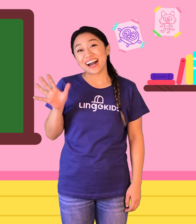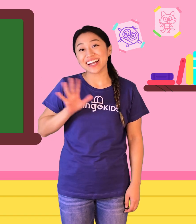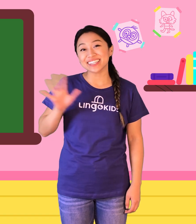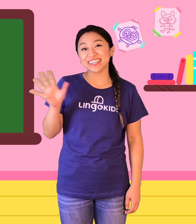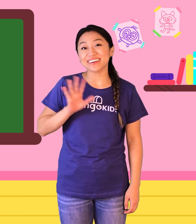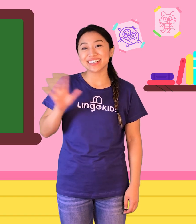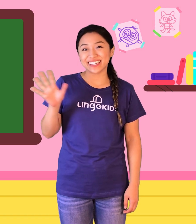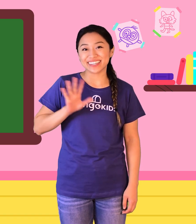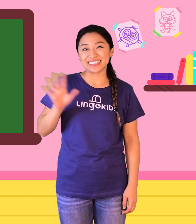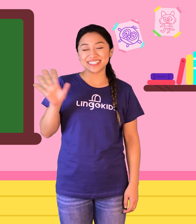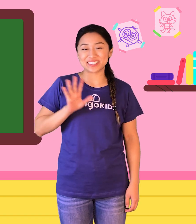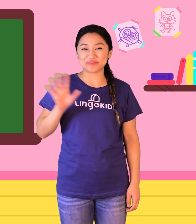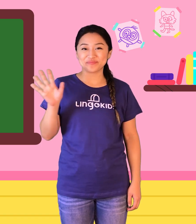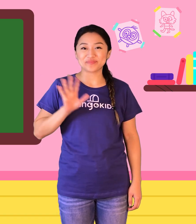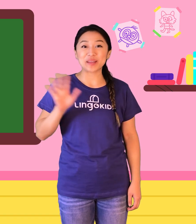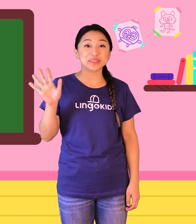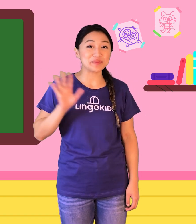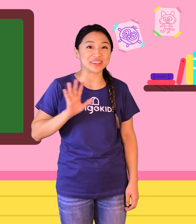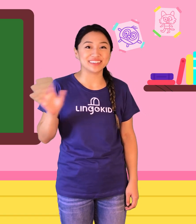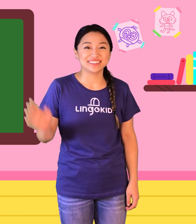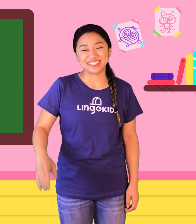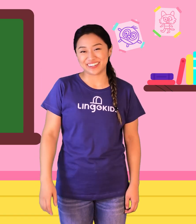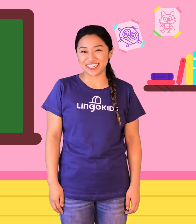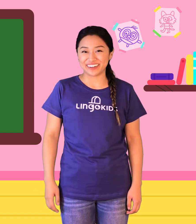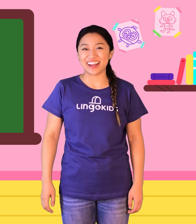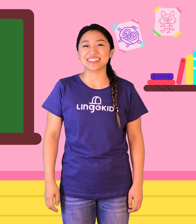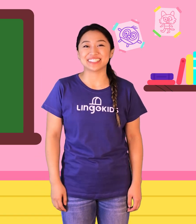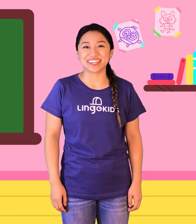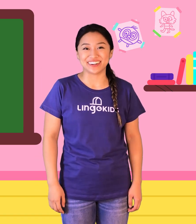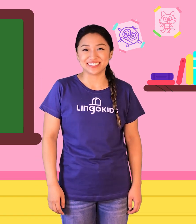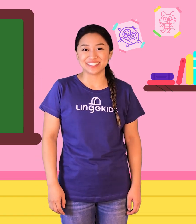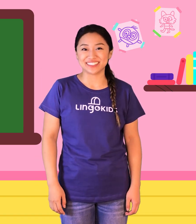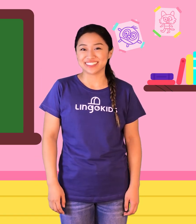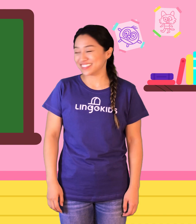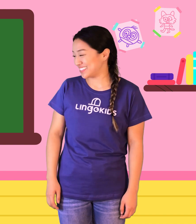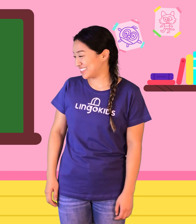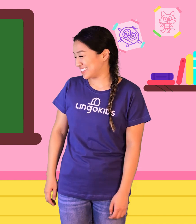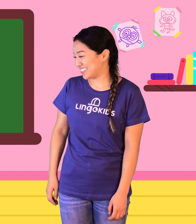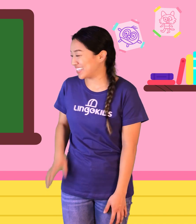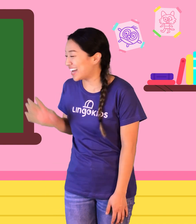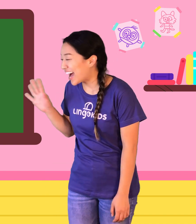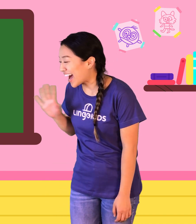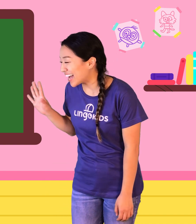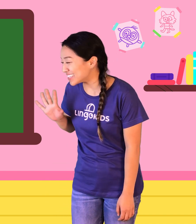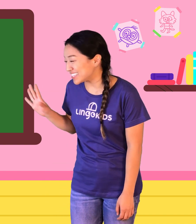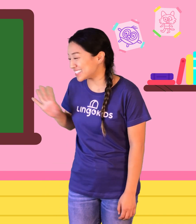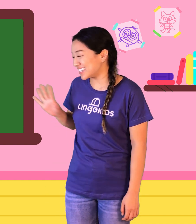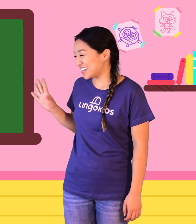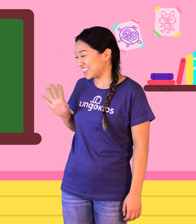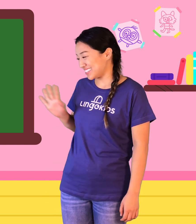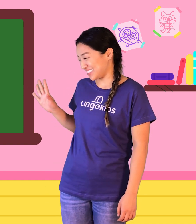Hi Lingokids. I'm Libby. Your Curiosity Coach. Hi, Lisa.